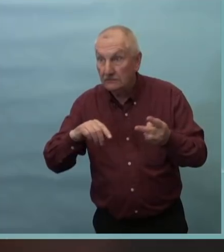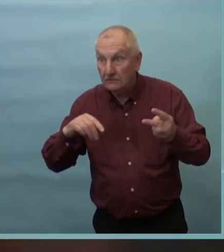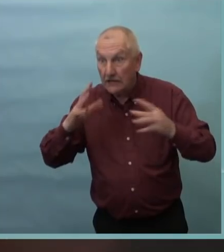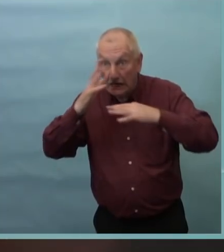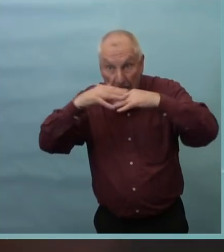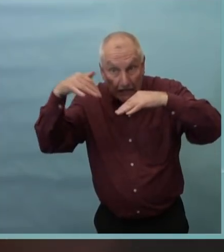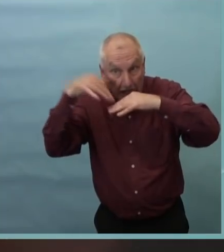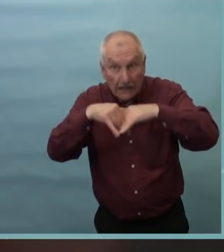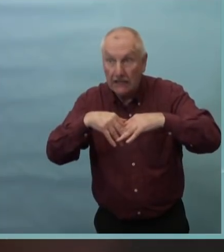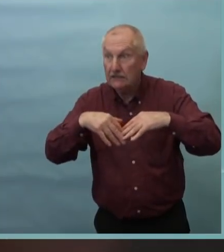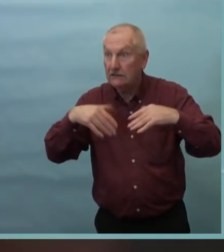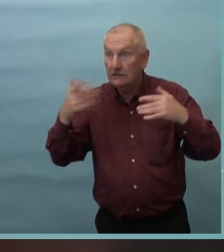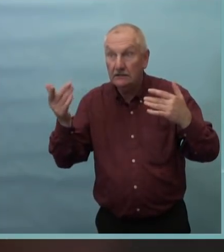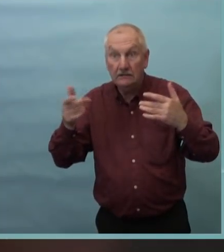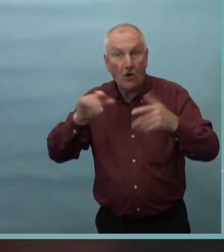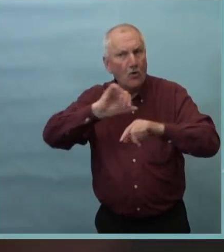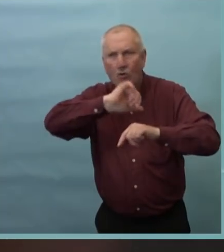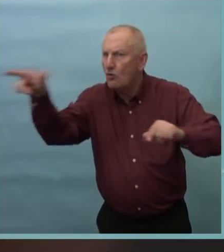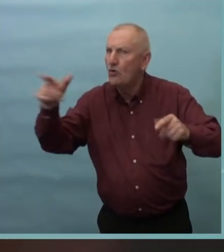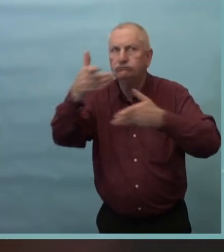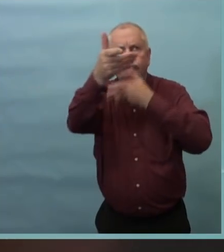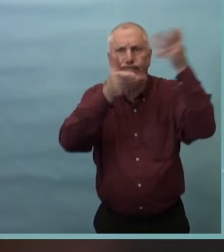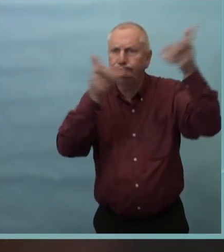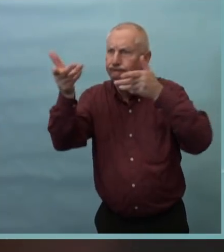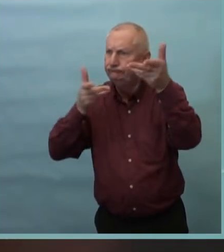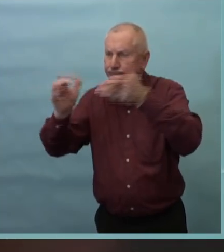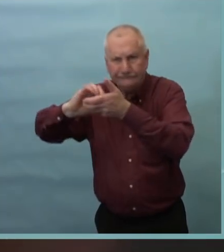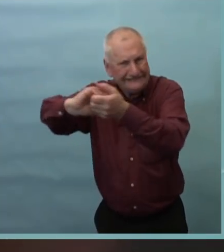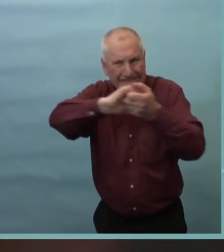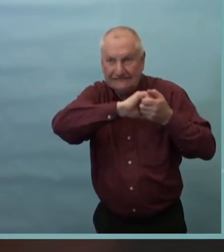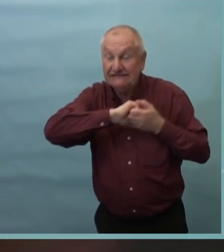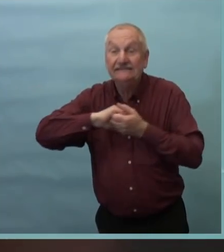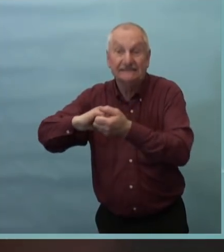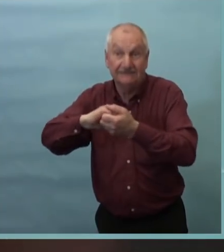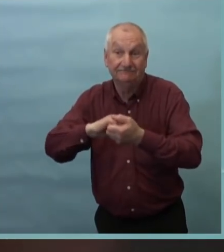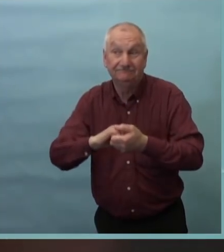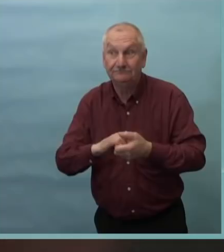really with covet 19-the the big strategy is public health and primary